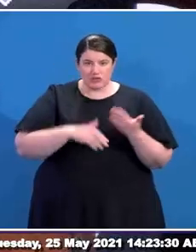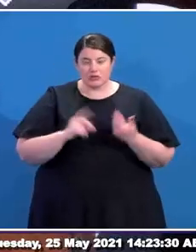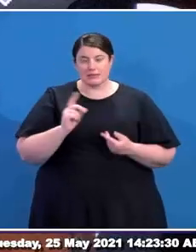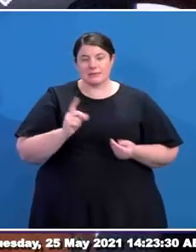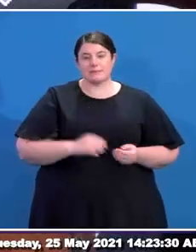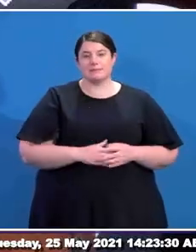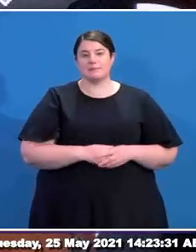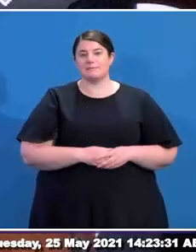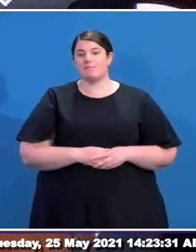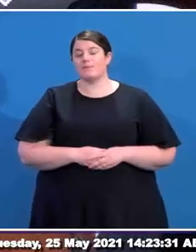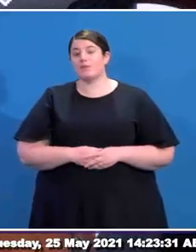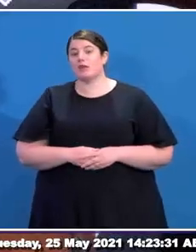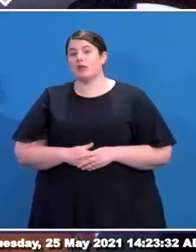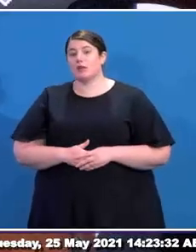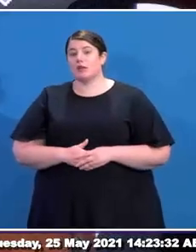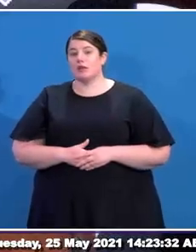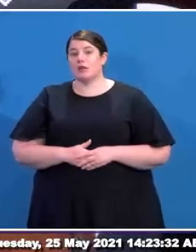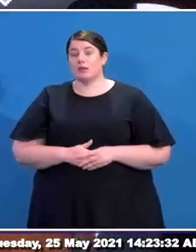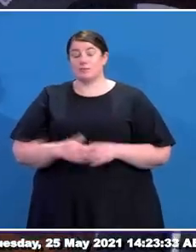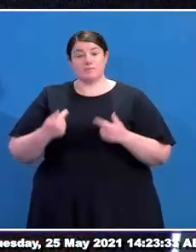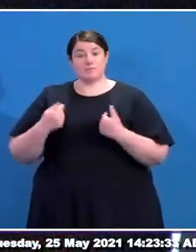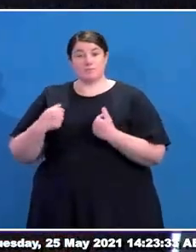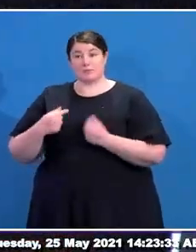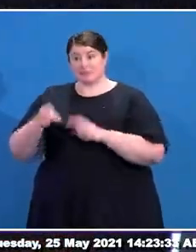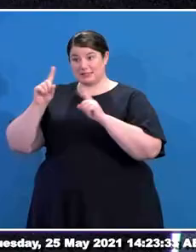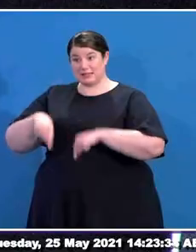Essentially, I started out my career in a cadetship